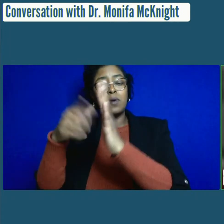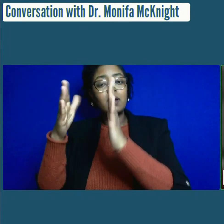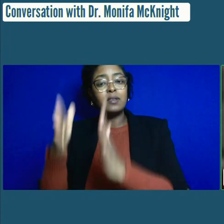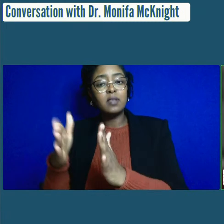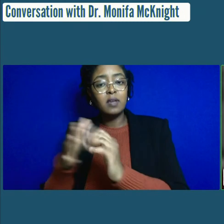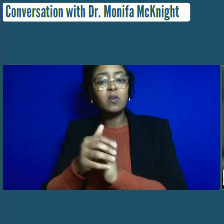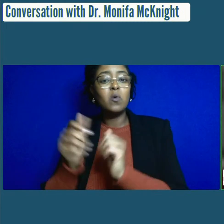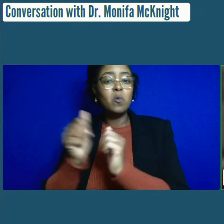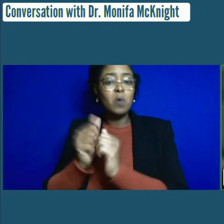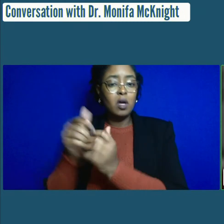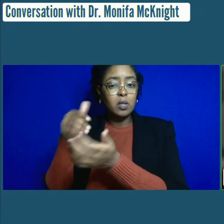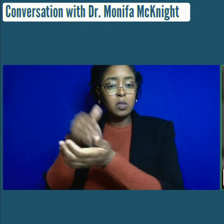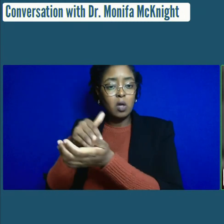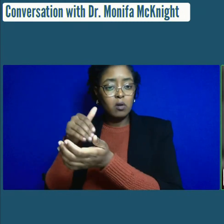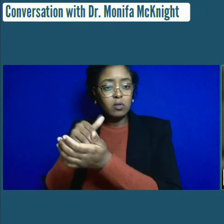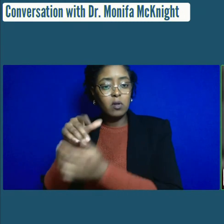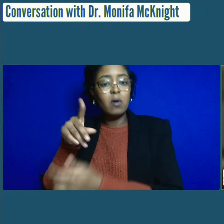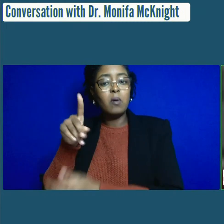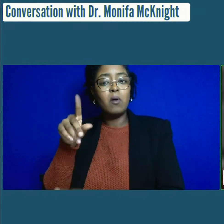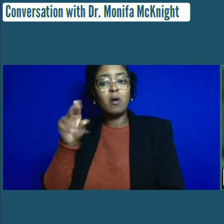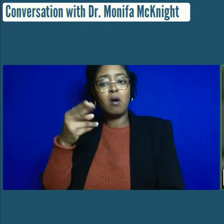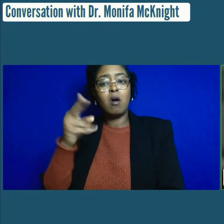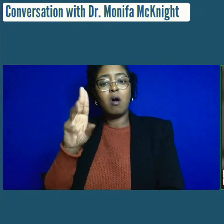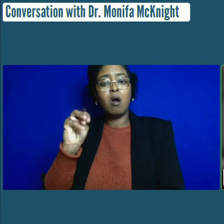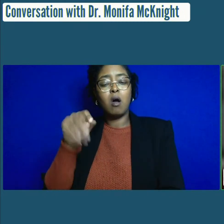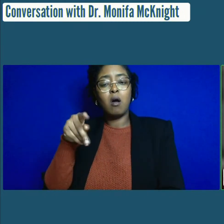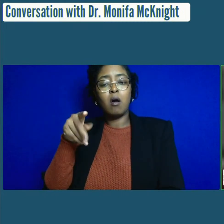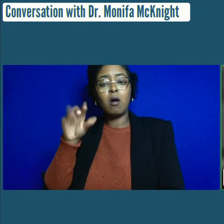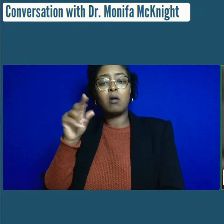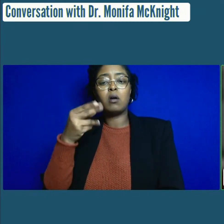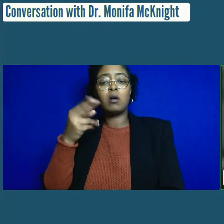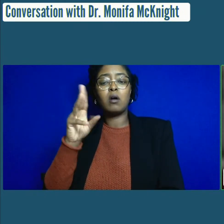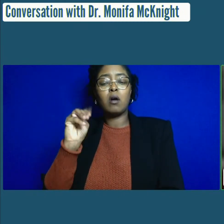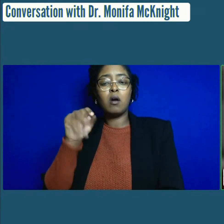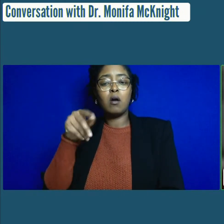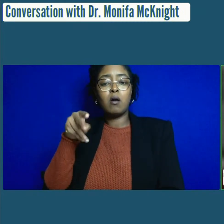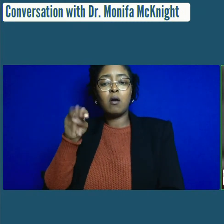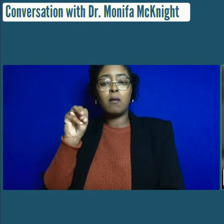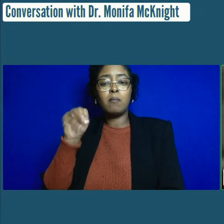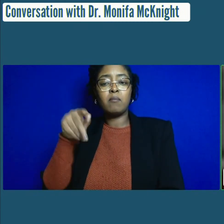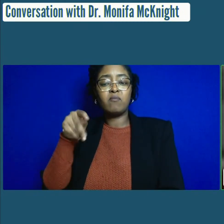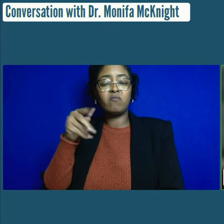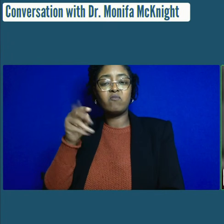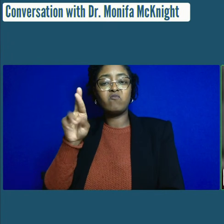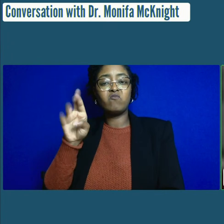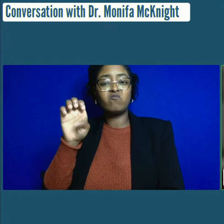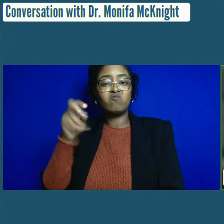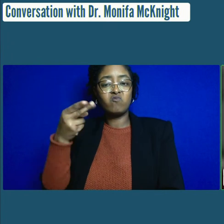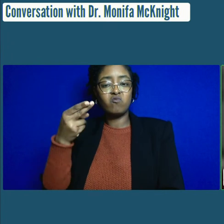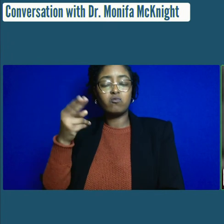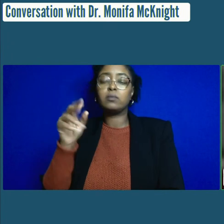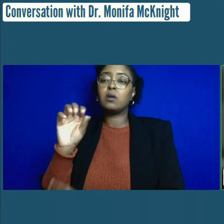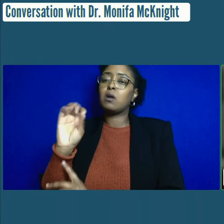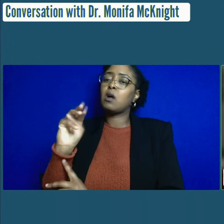call the co parent repped alongside Dr Brennan Humphrey, who's on the call as well and